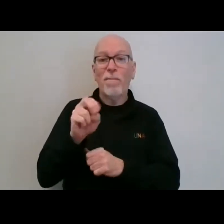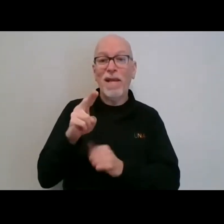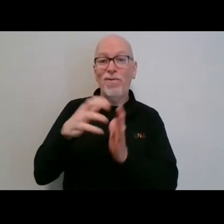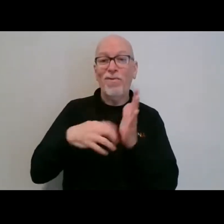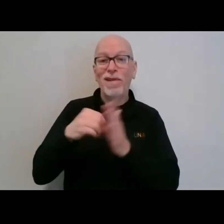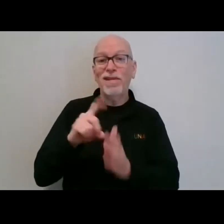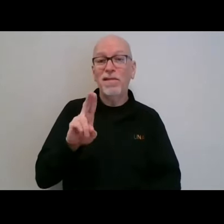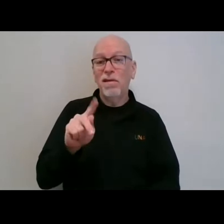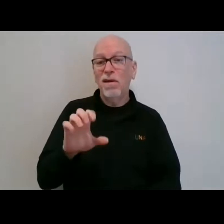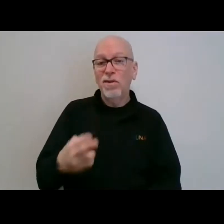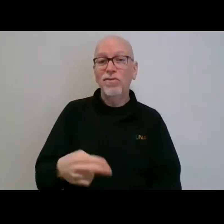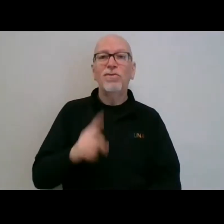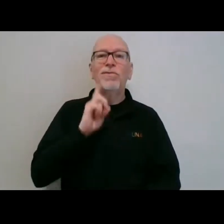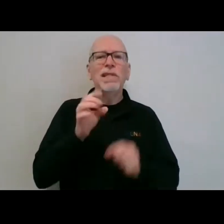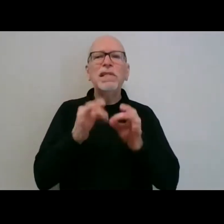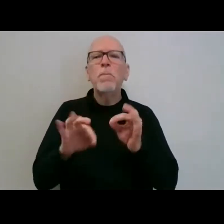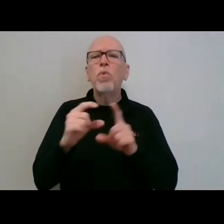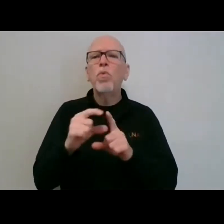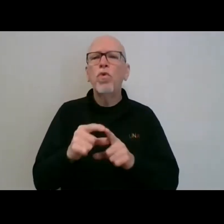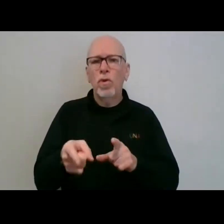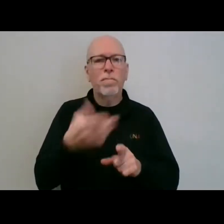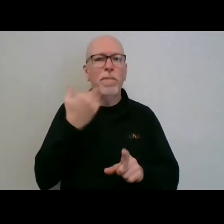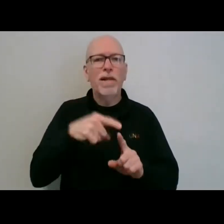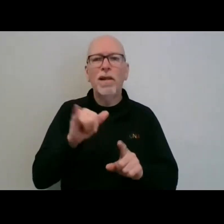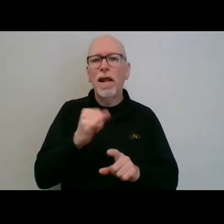it works well with simple words, such as food ingredients.